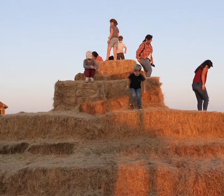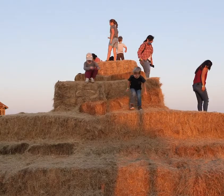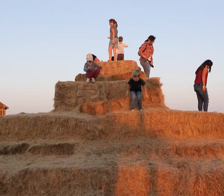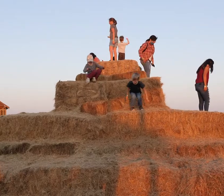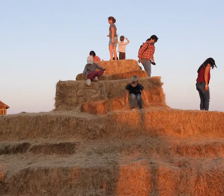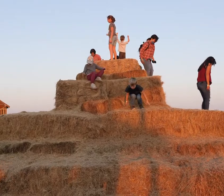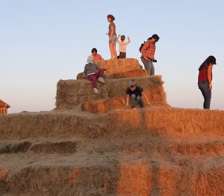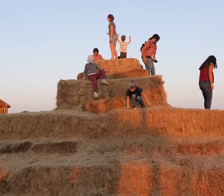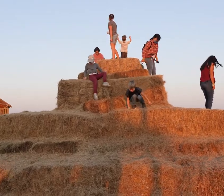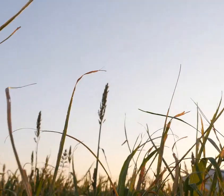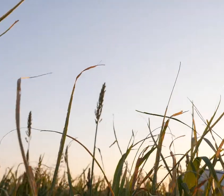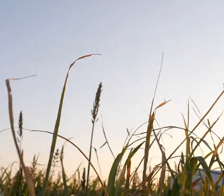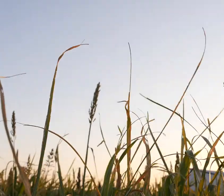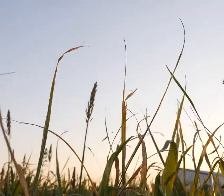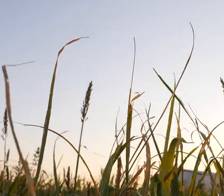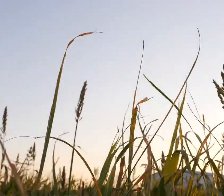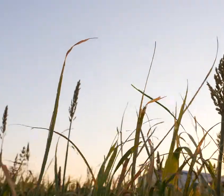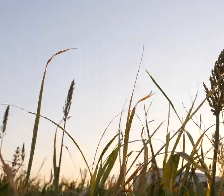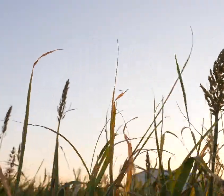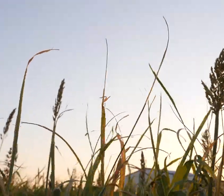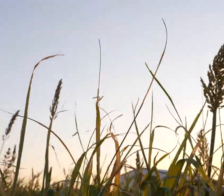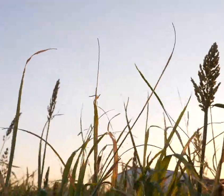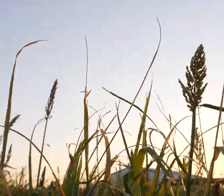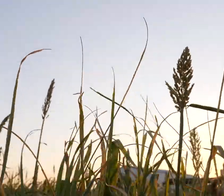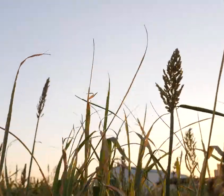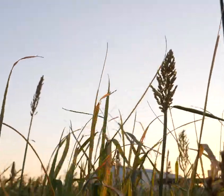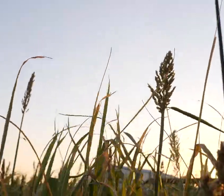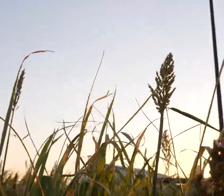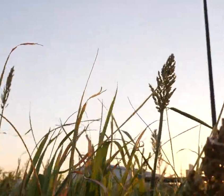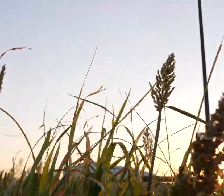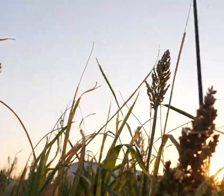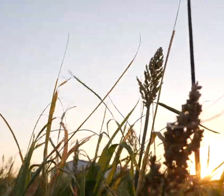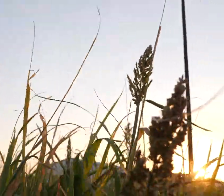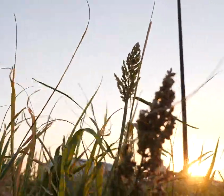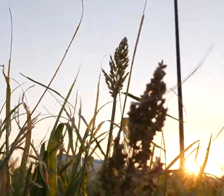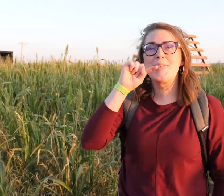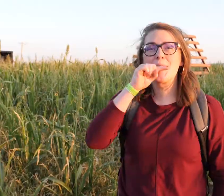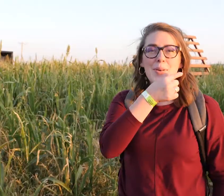HAY or GRASS